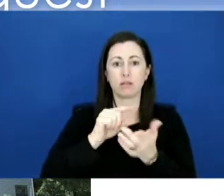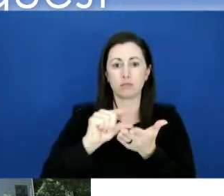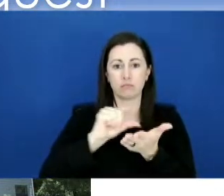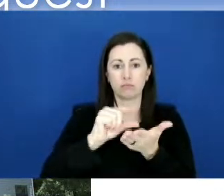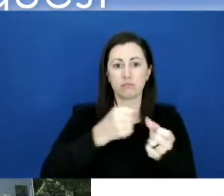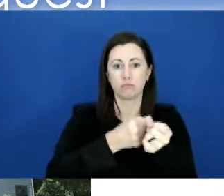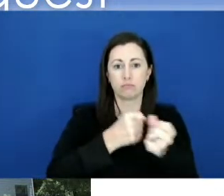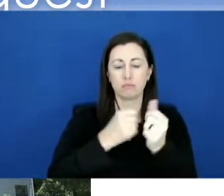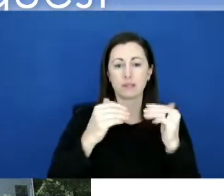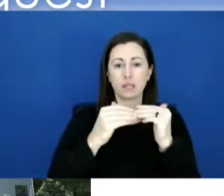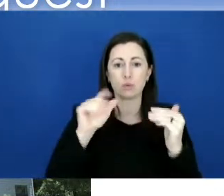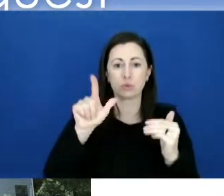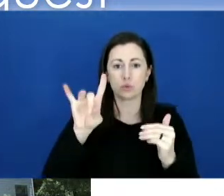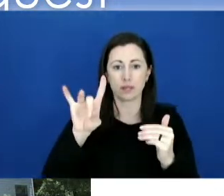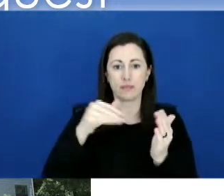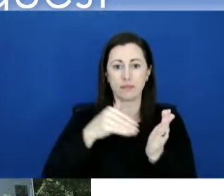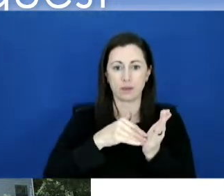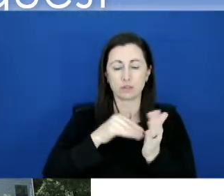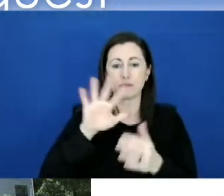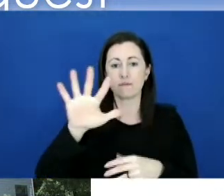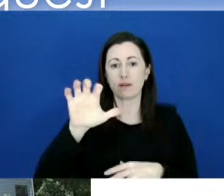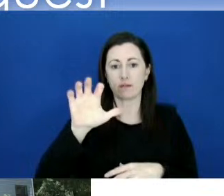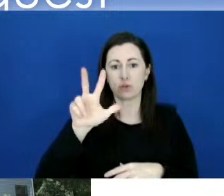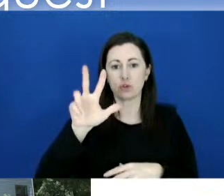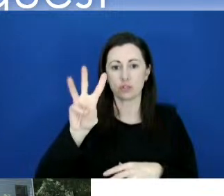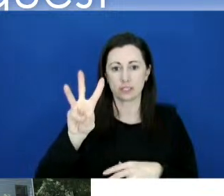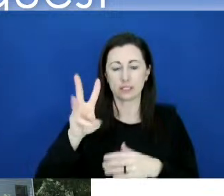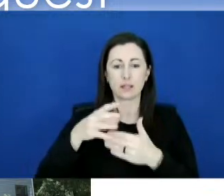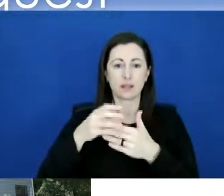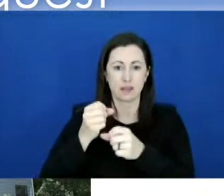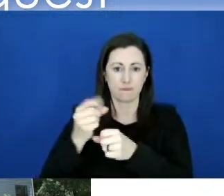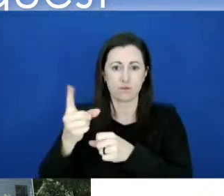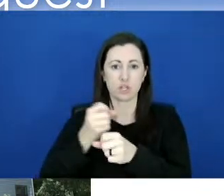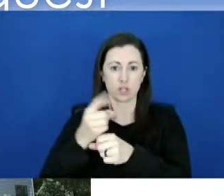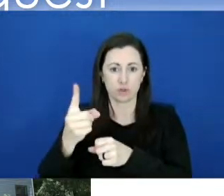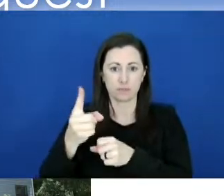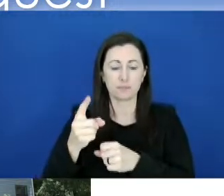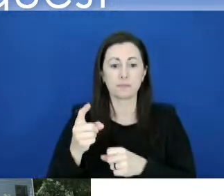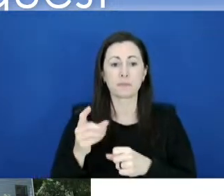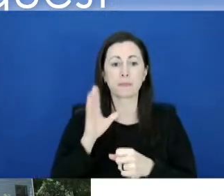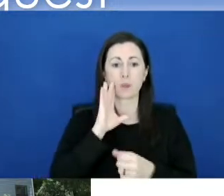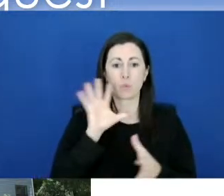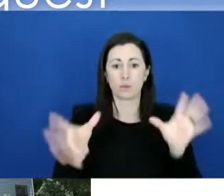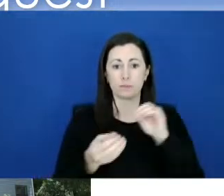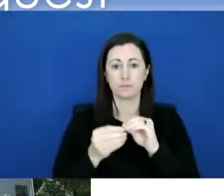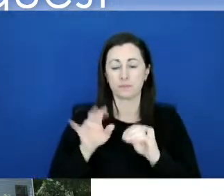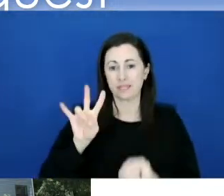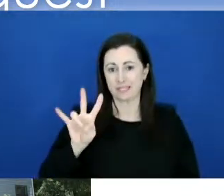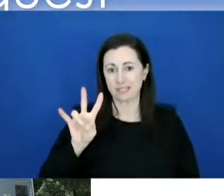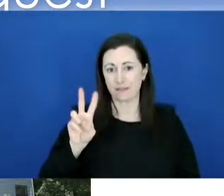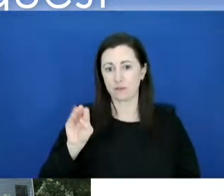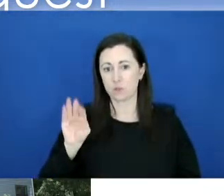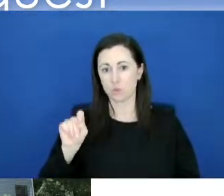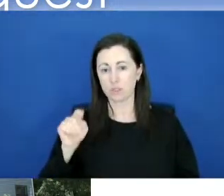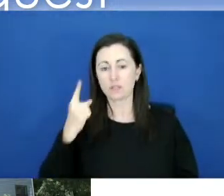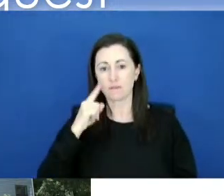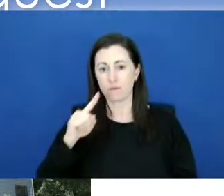5.9 MILLION. FUNDING REQUEST FROM MECKLENBURG